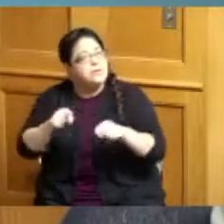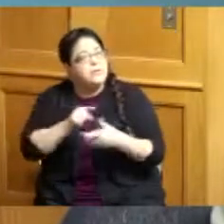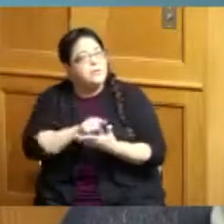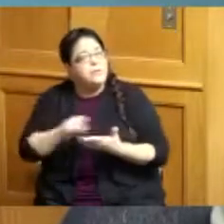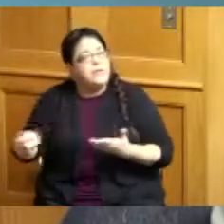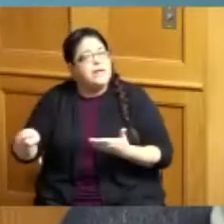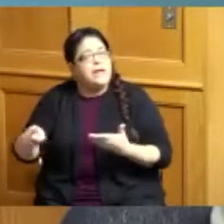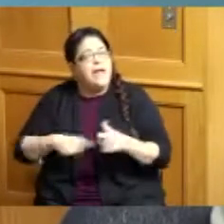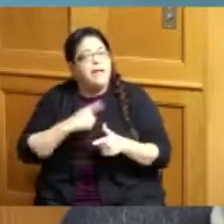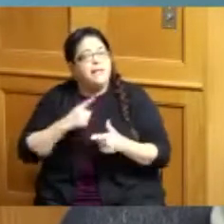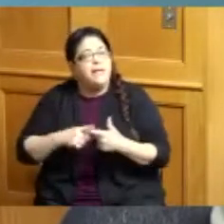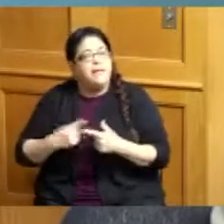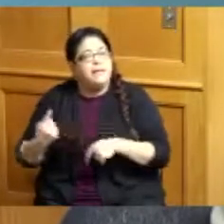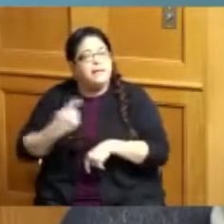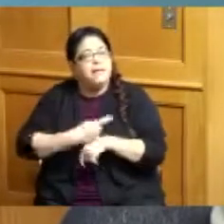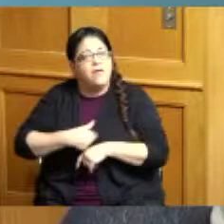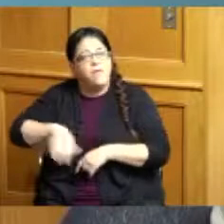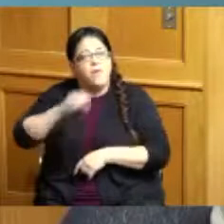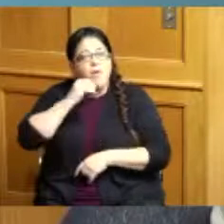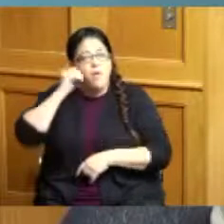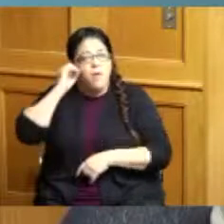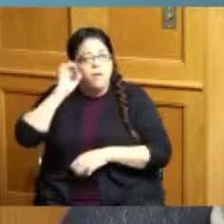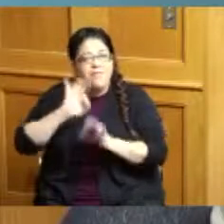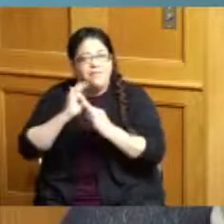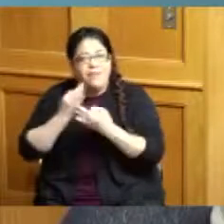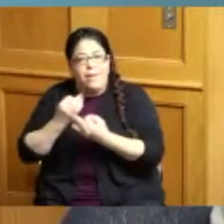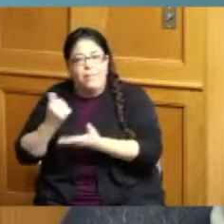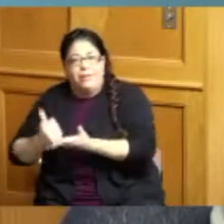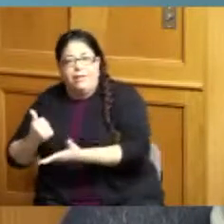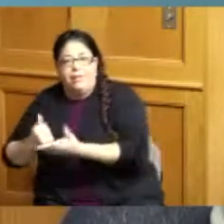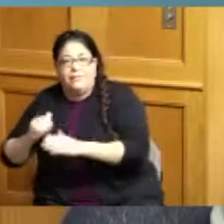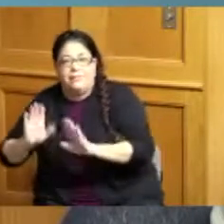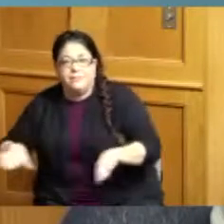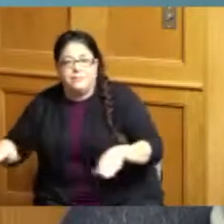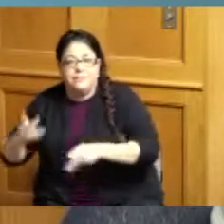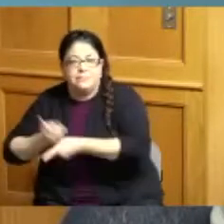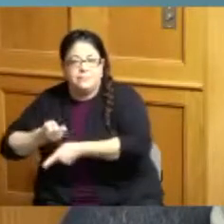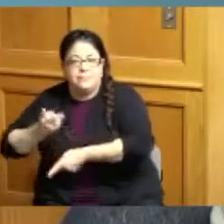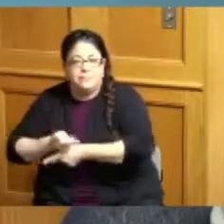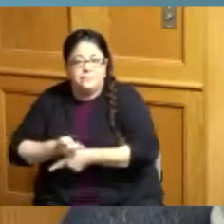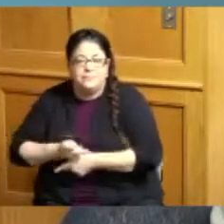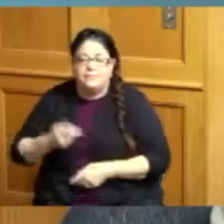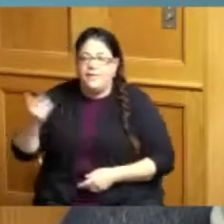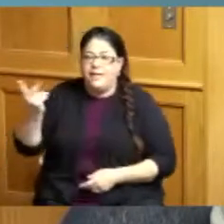days we're off we get to go home and we got family helping us with our children and they said I said